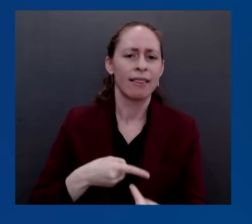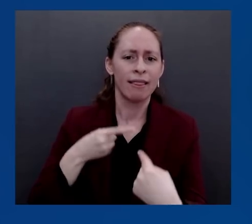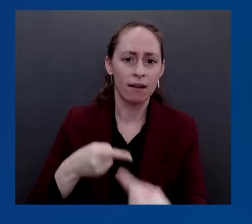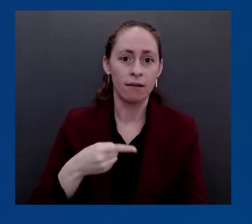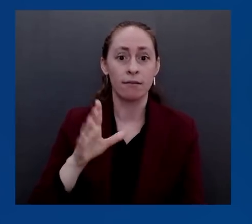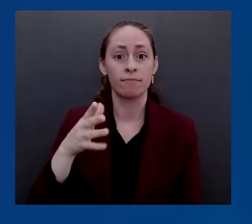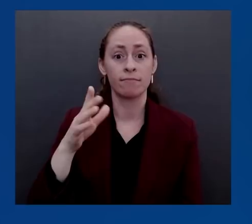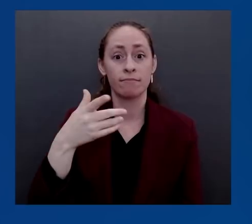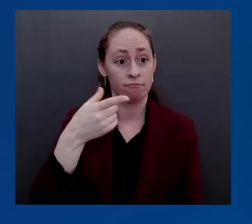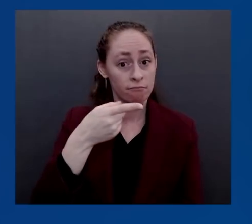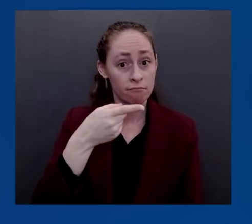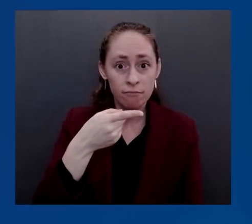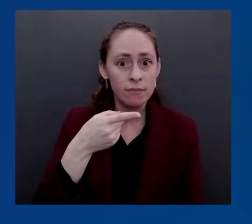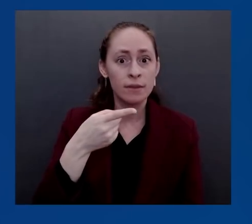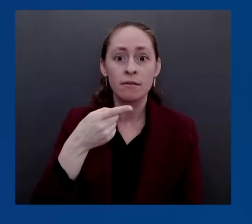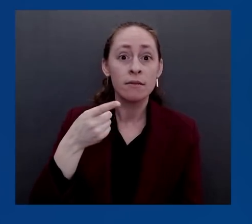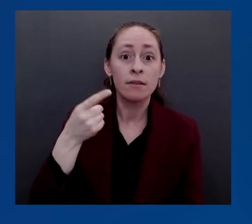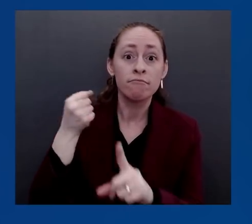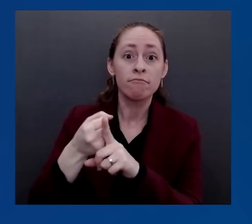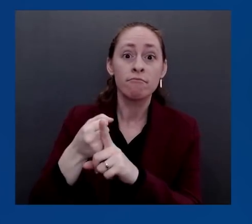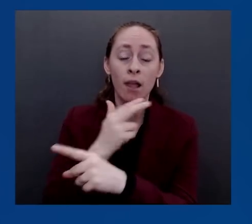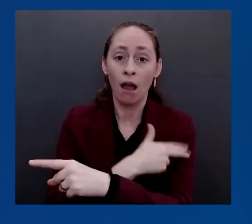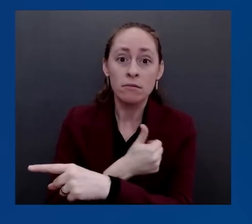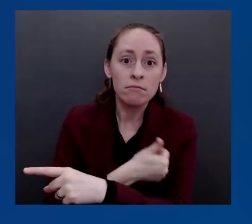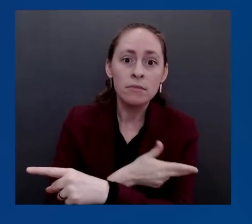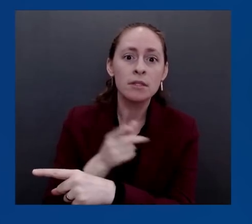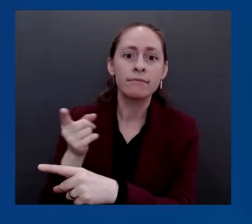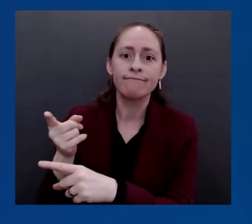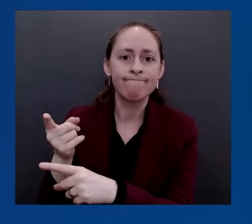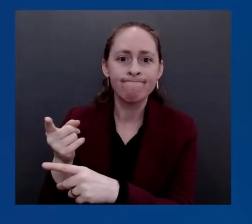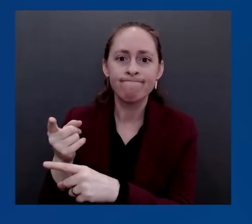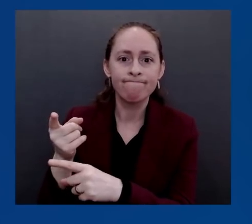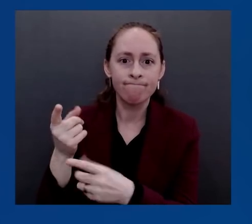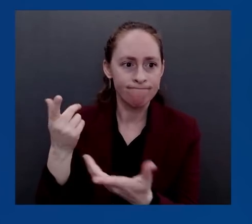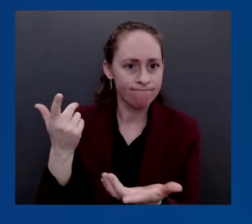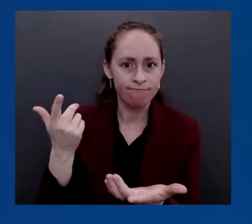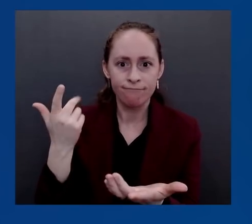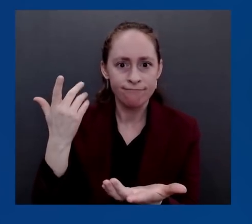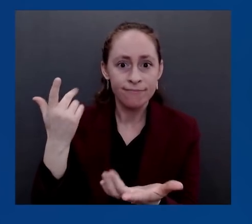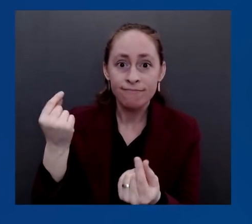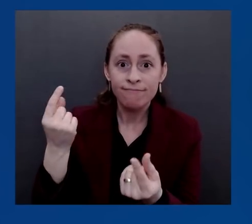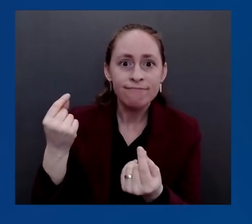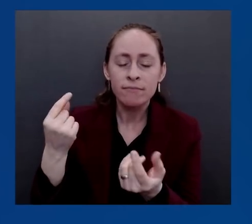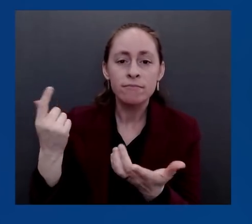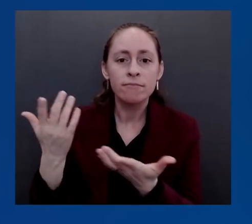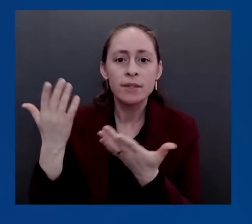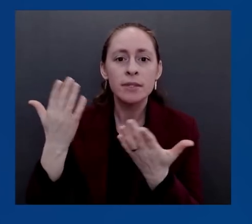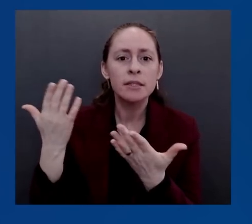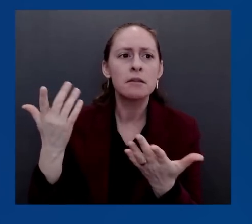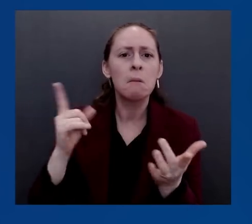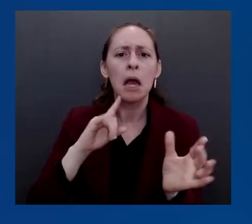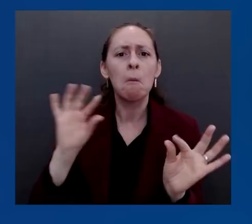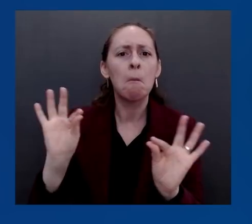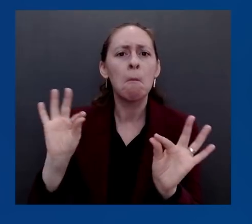who are mildly to moderately symptomatic to individuals who are actually requiring hospitalization.